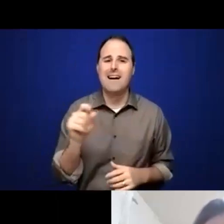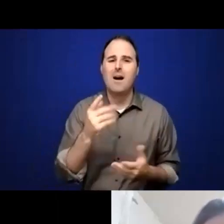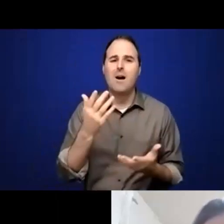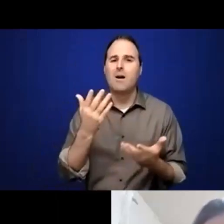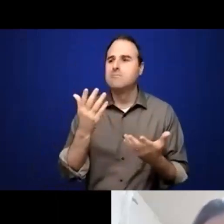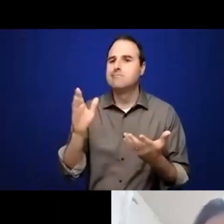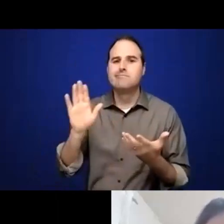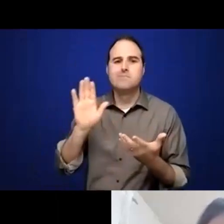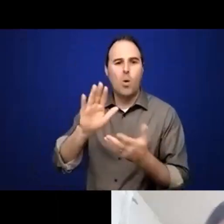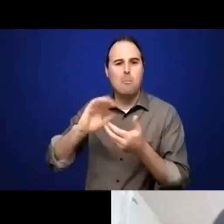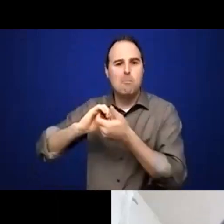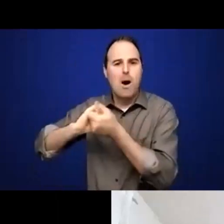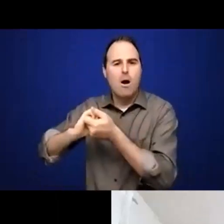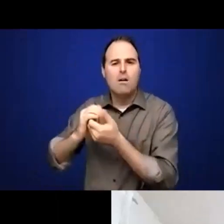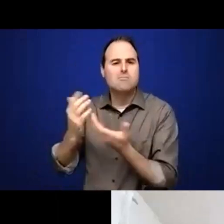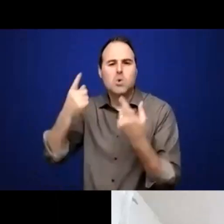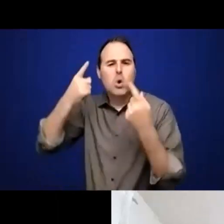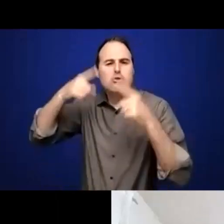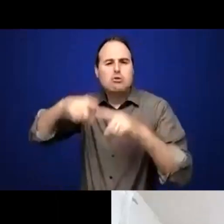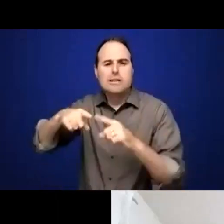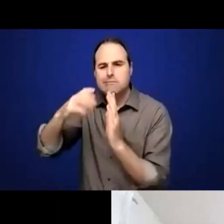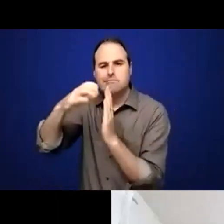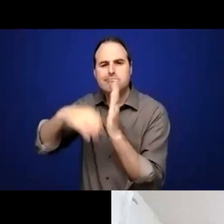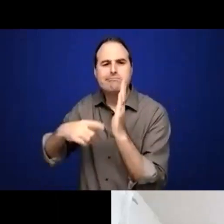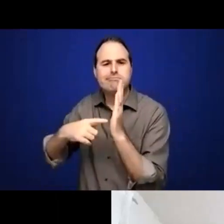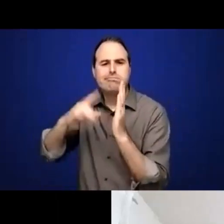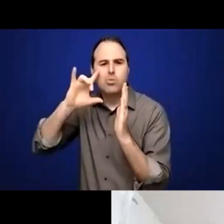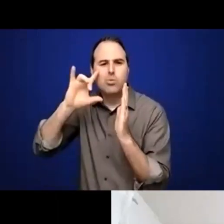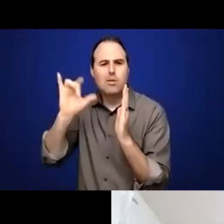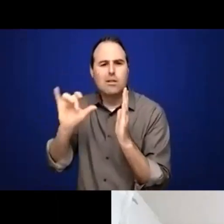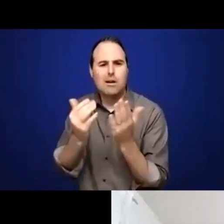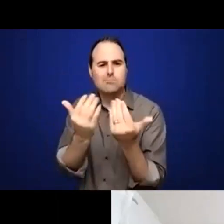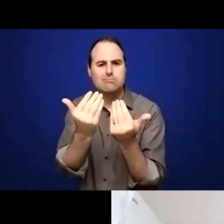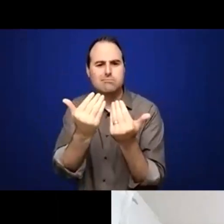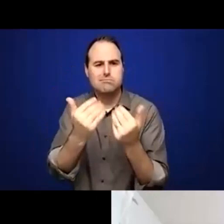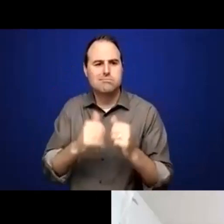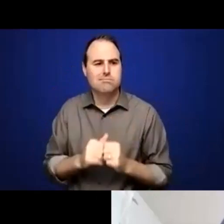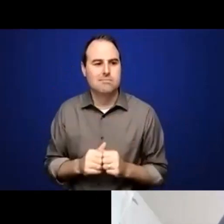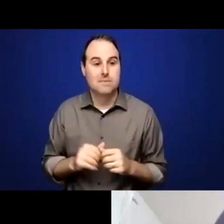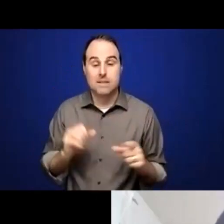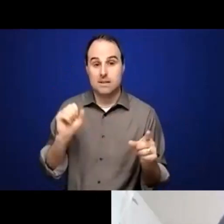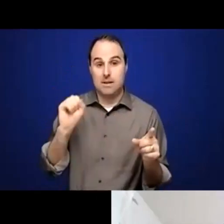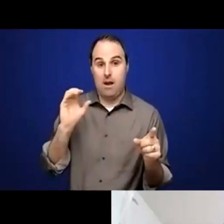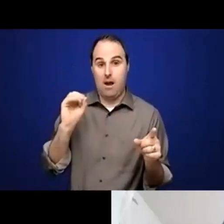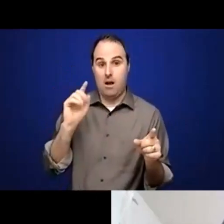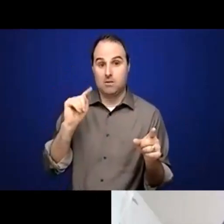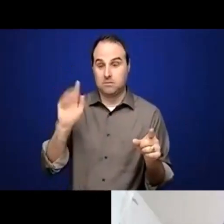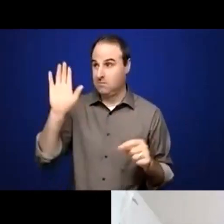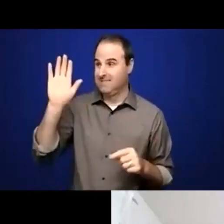I can go first for that. So it's something that we are working towards, actually establishing something, because there's